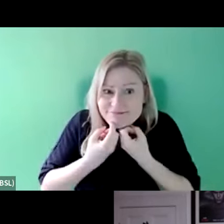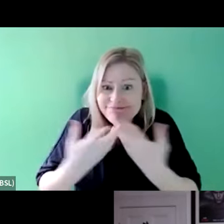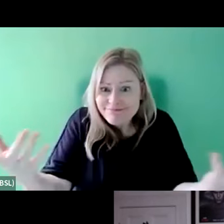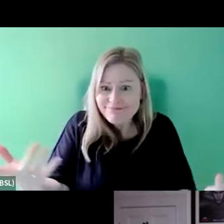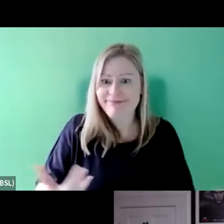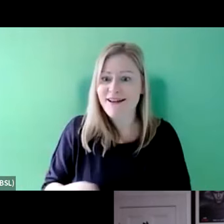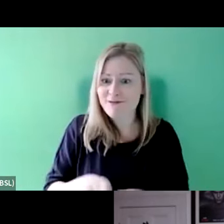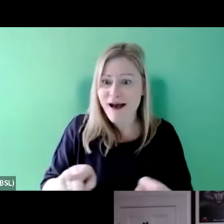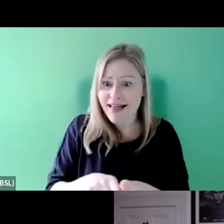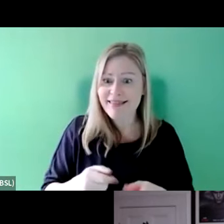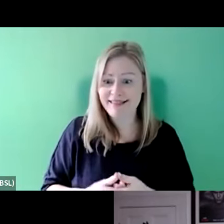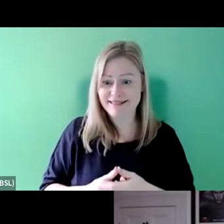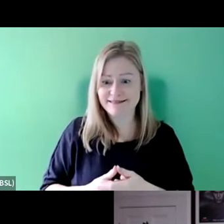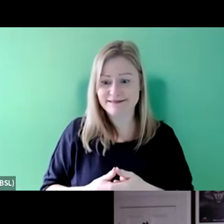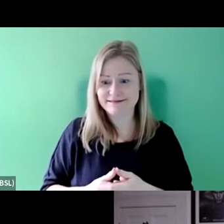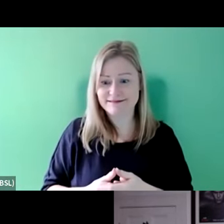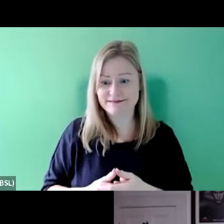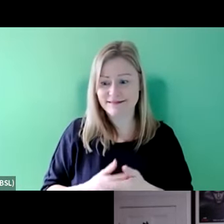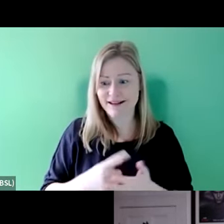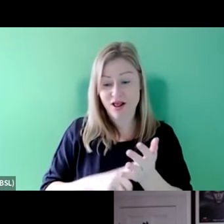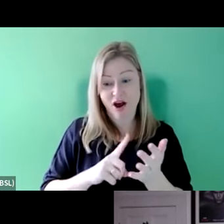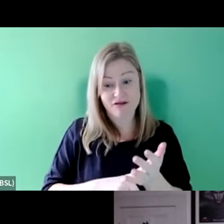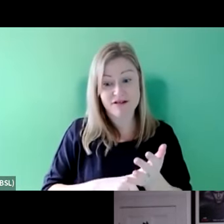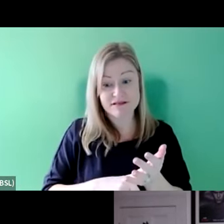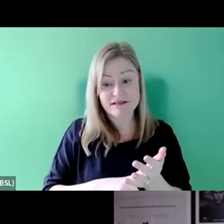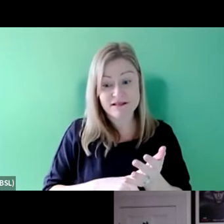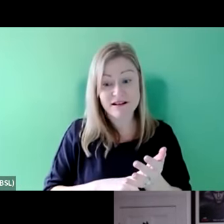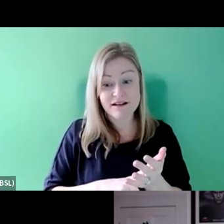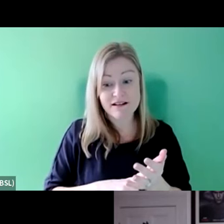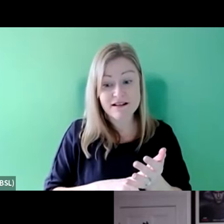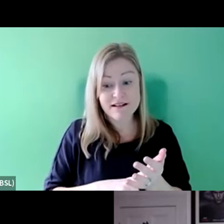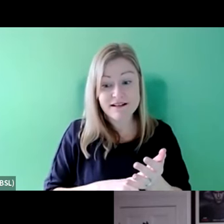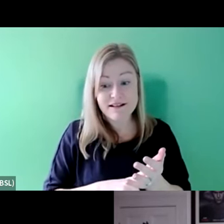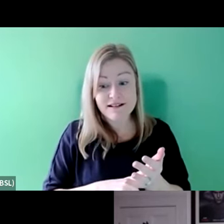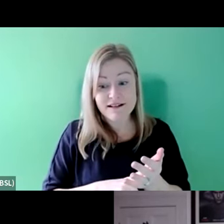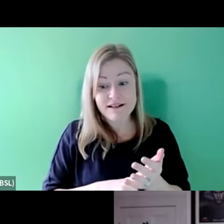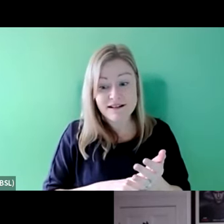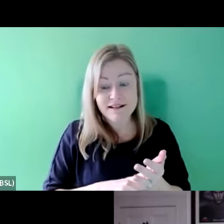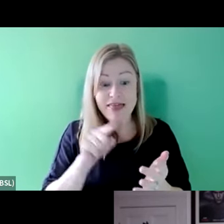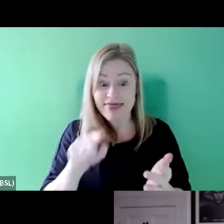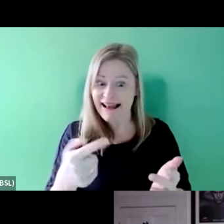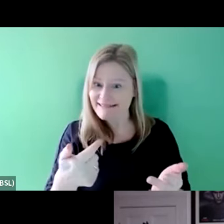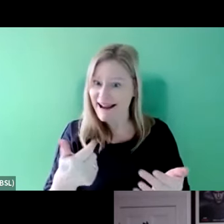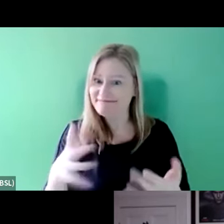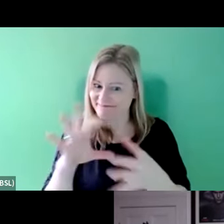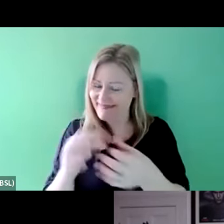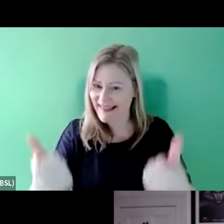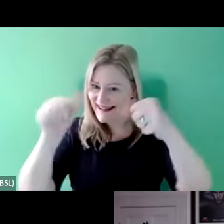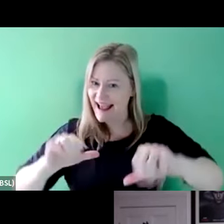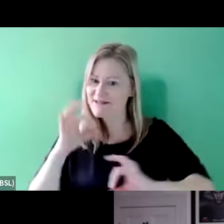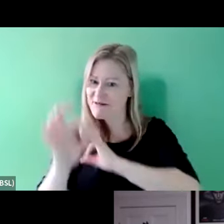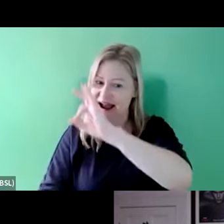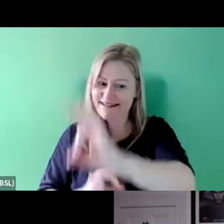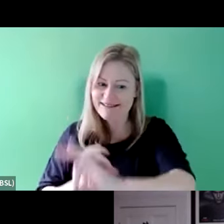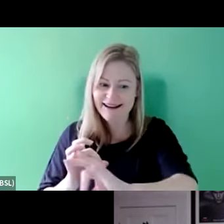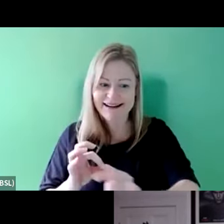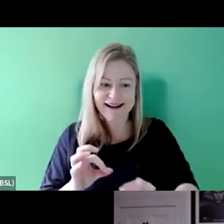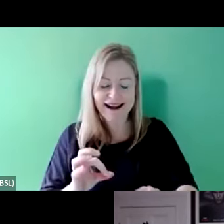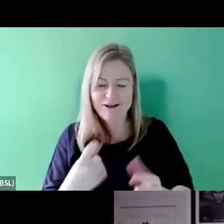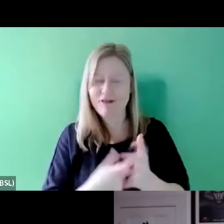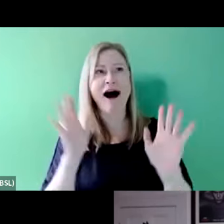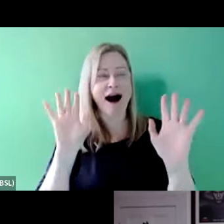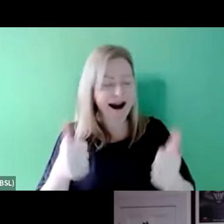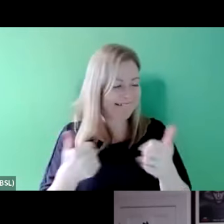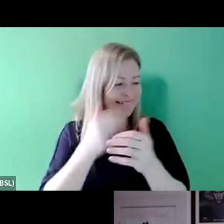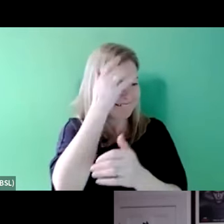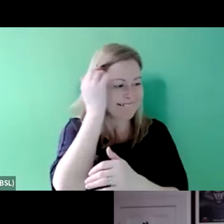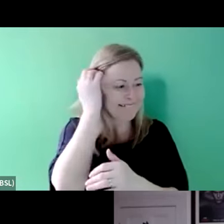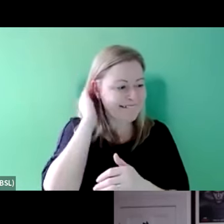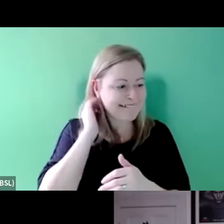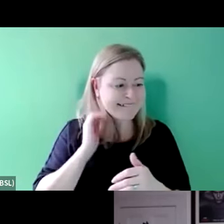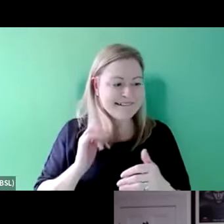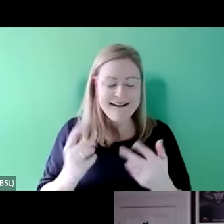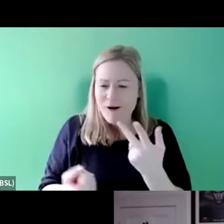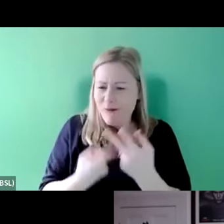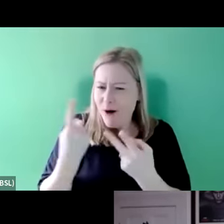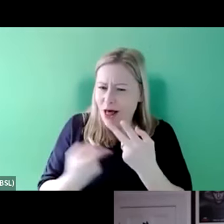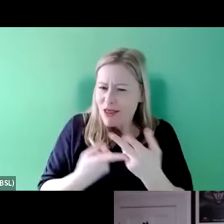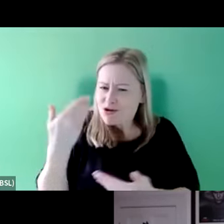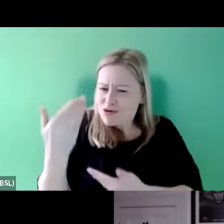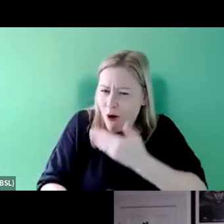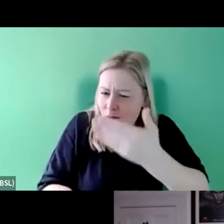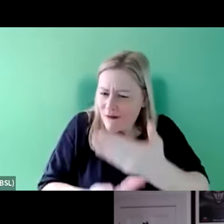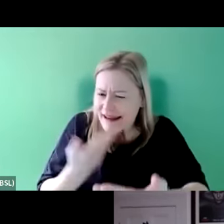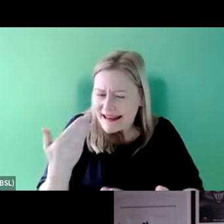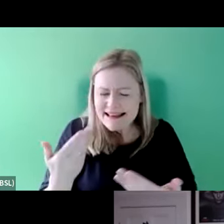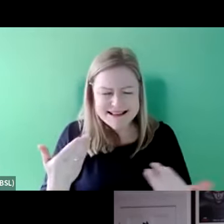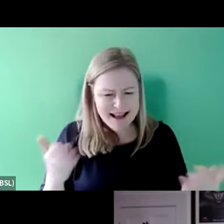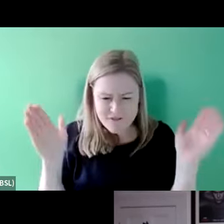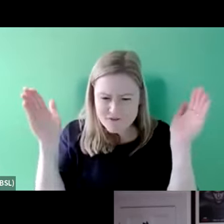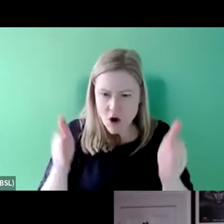That brings me onto the next question. What are the stories about disability that still